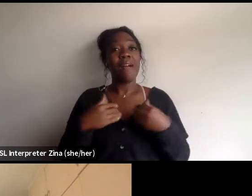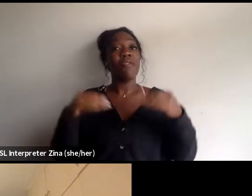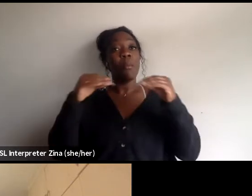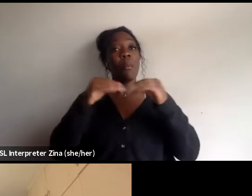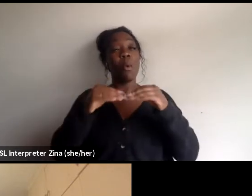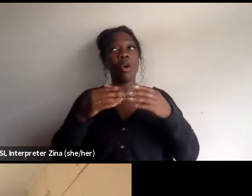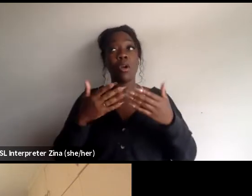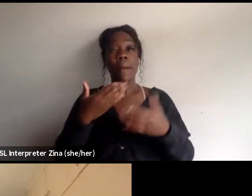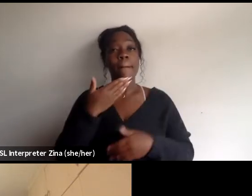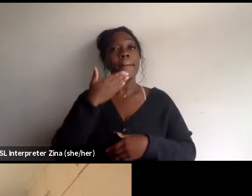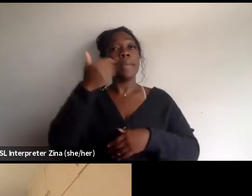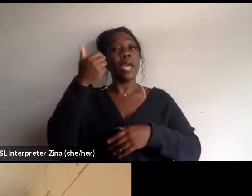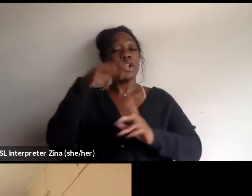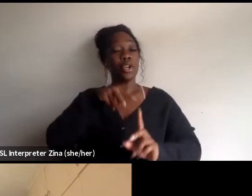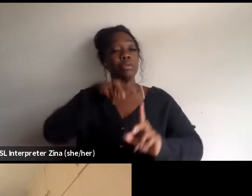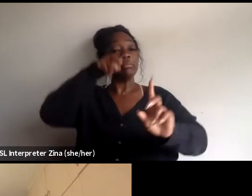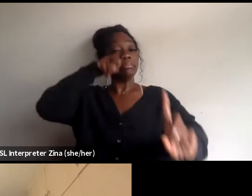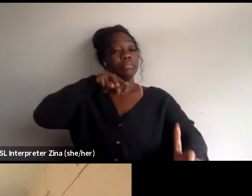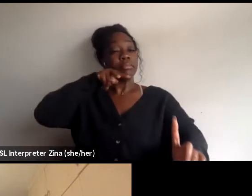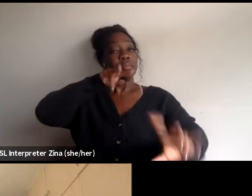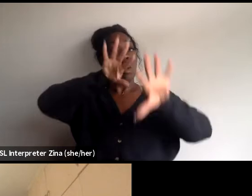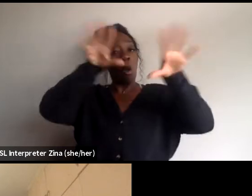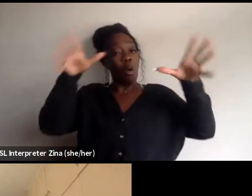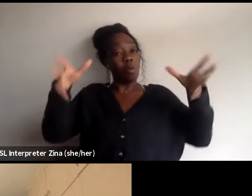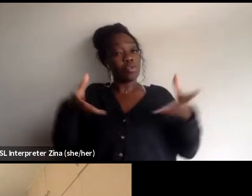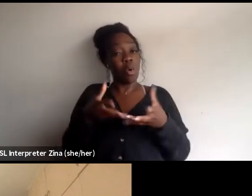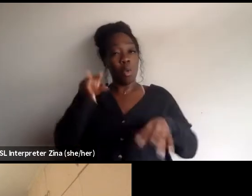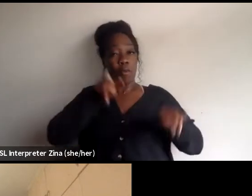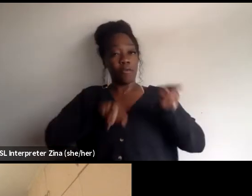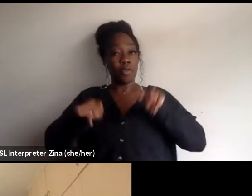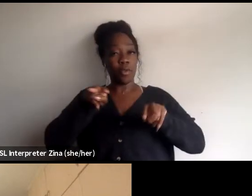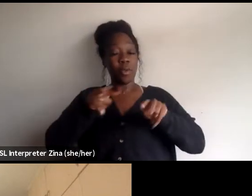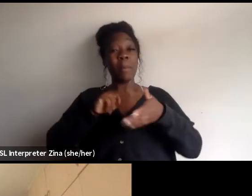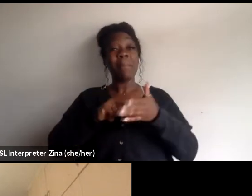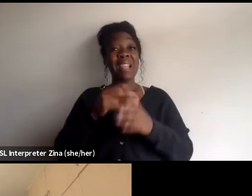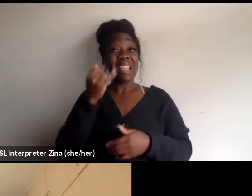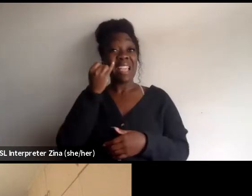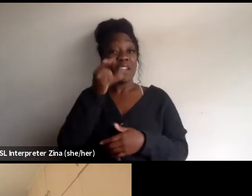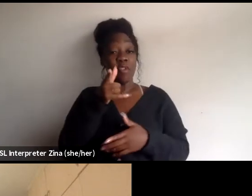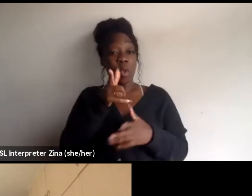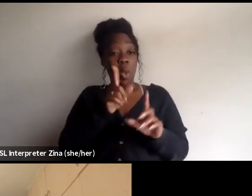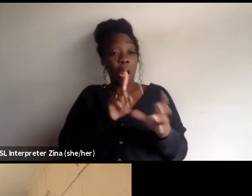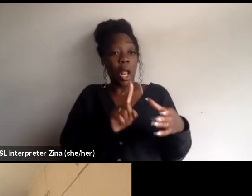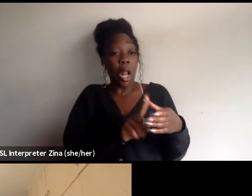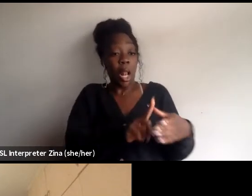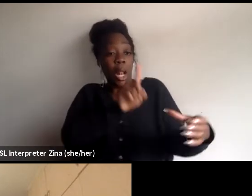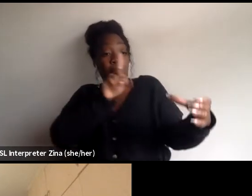So they said, while you may be in the margins. So at the center, if you imagine a bowl